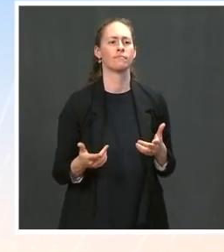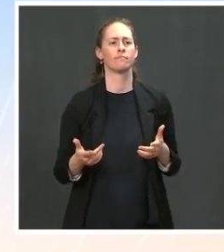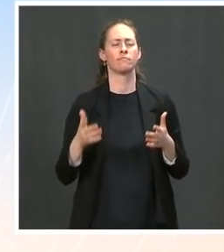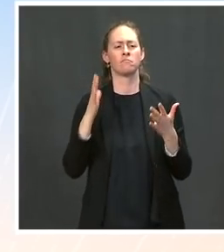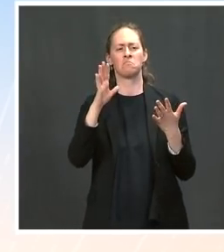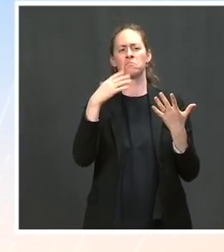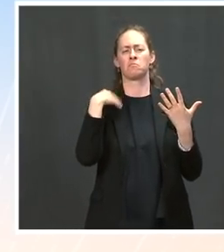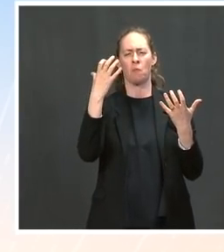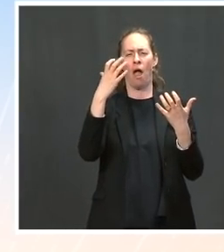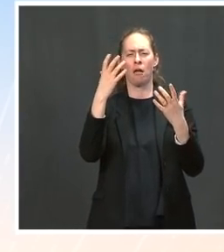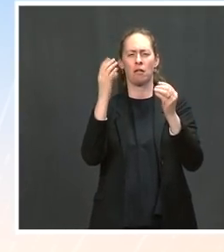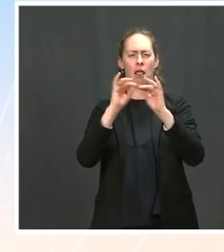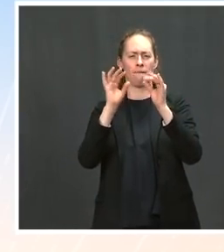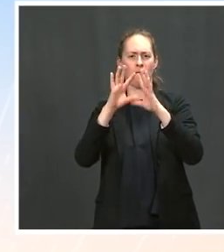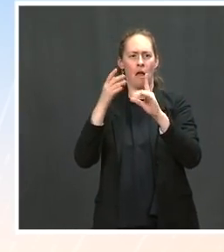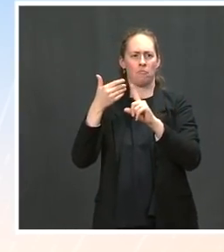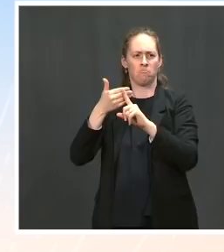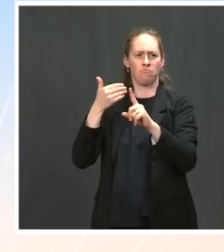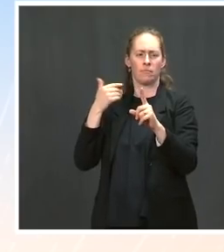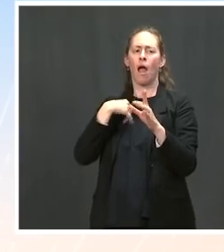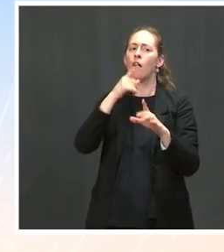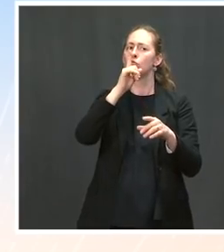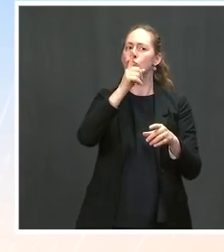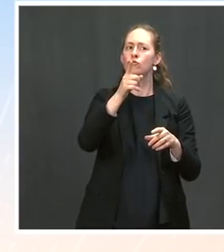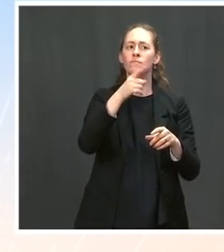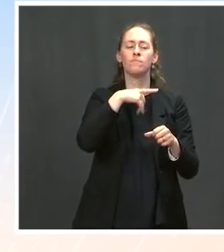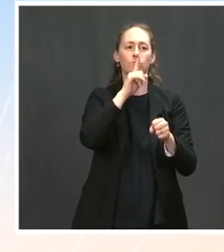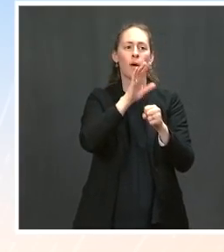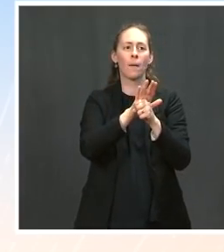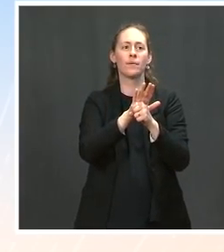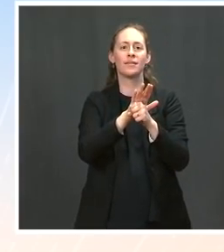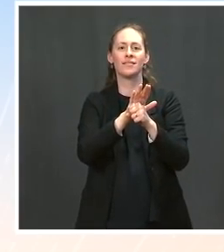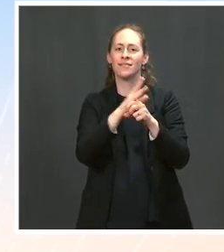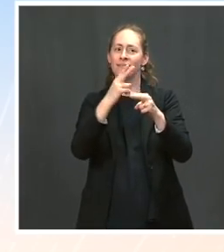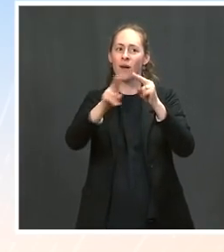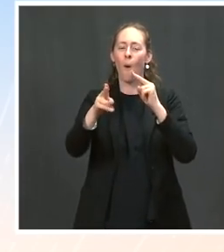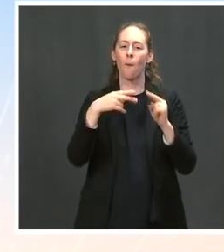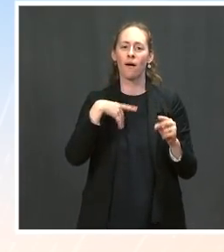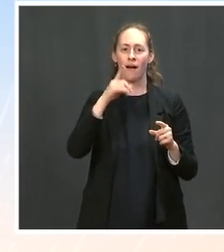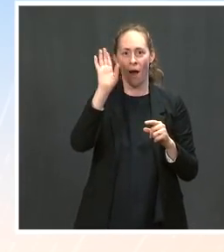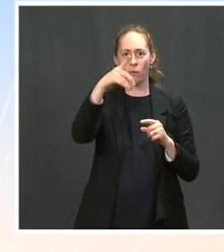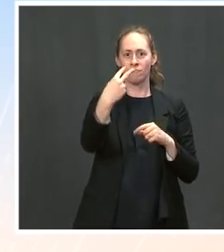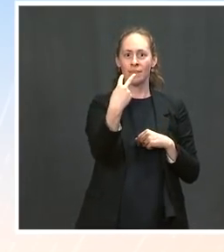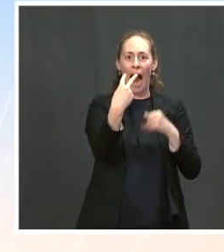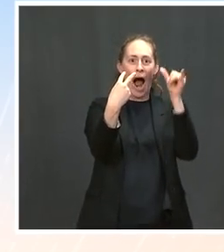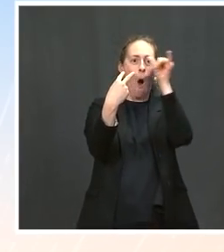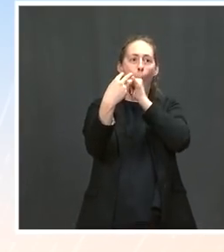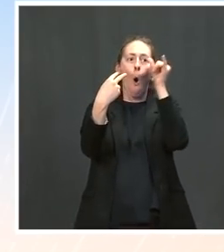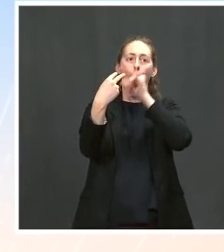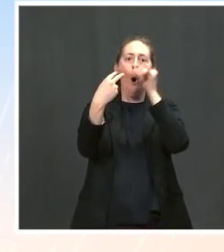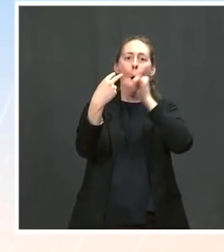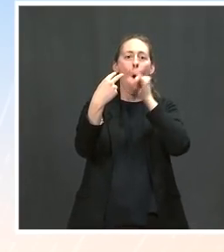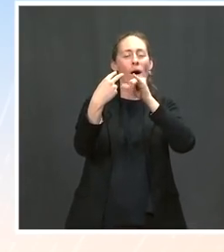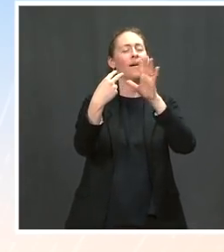I will do this briefly, I promise. Josh's eyes are glazing over here as he's -- I'm just kidding. As he's -- he's worried how long I'm going to talk here.